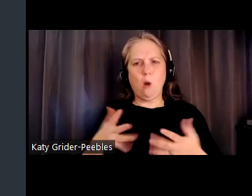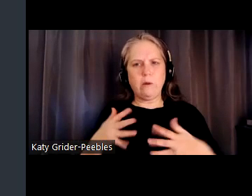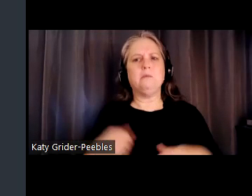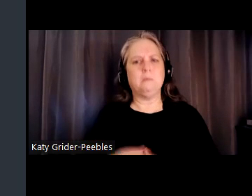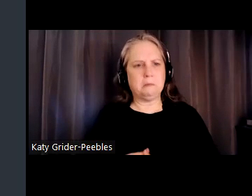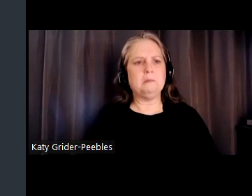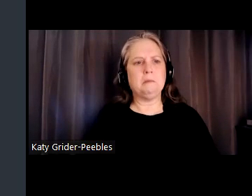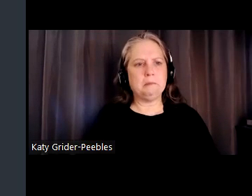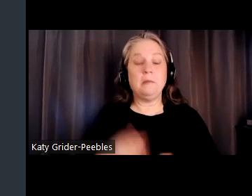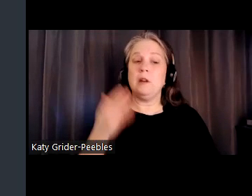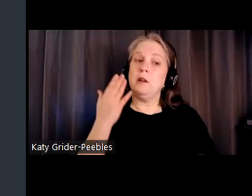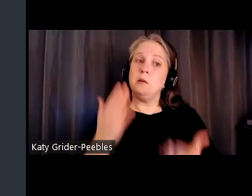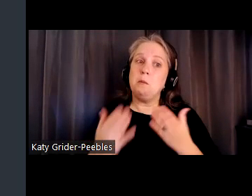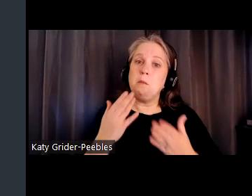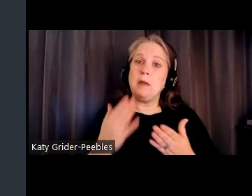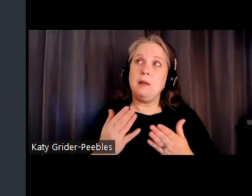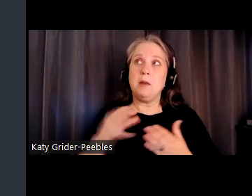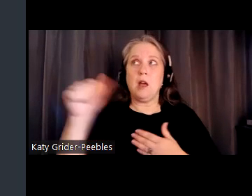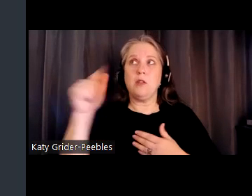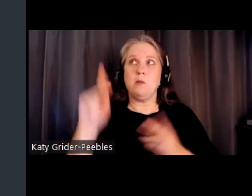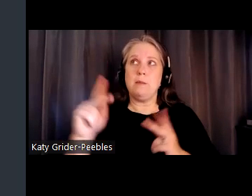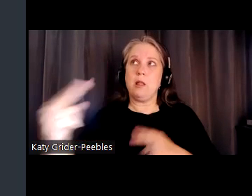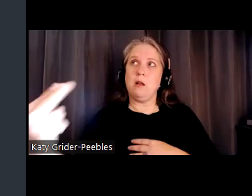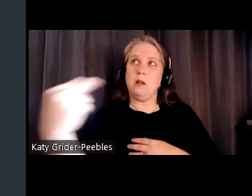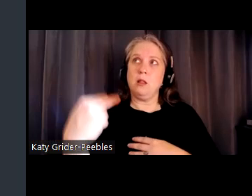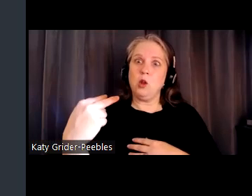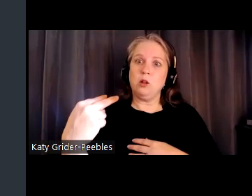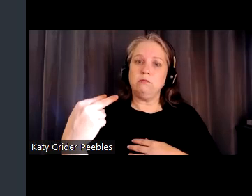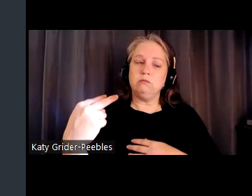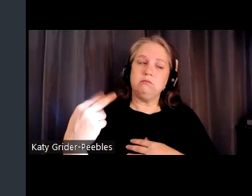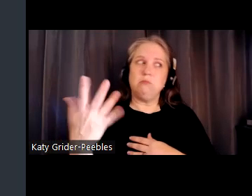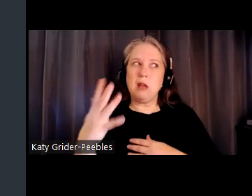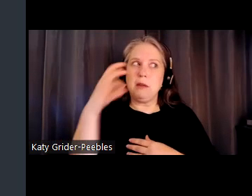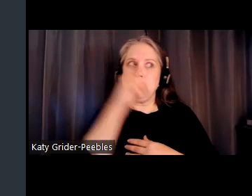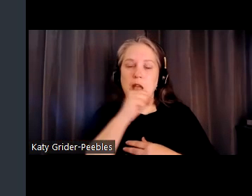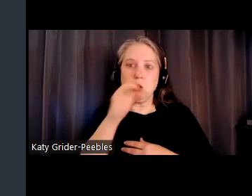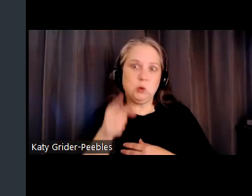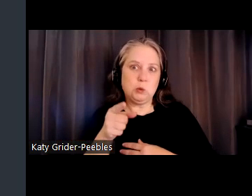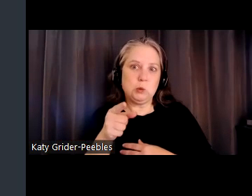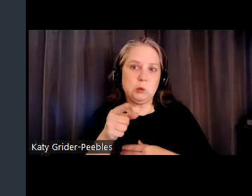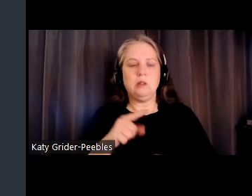be able to be proved by external characteristic, but can't be done safely.